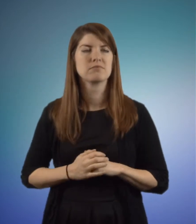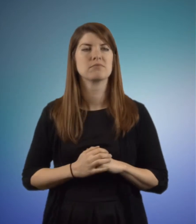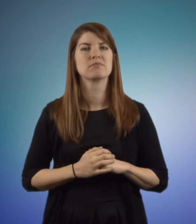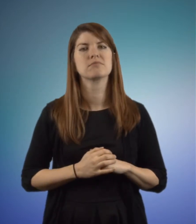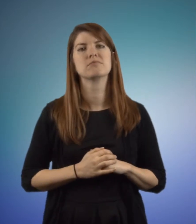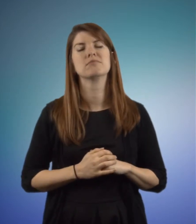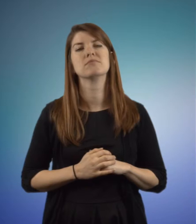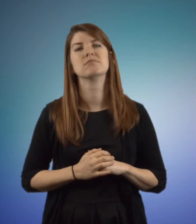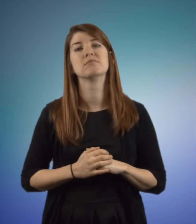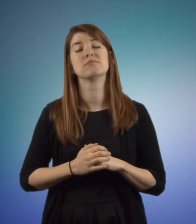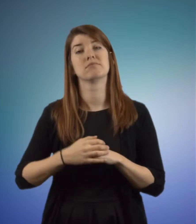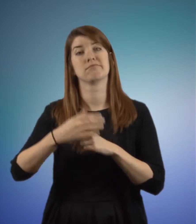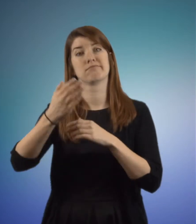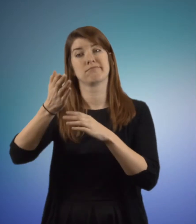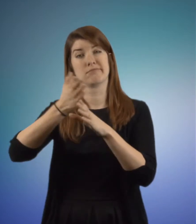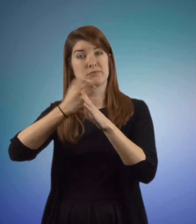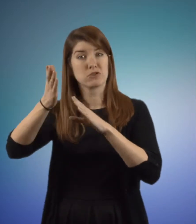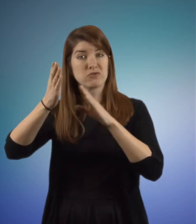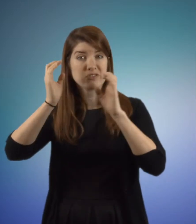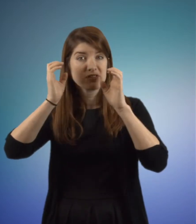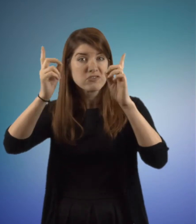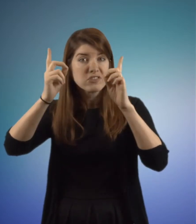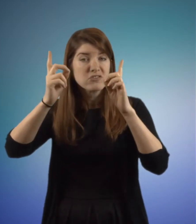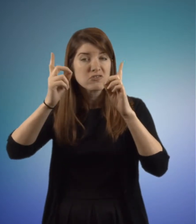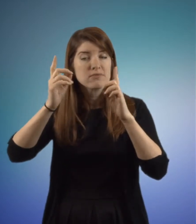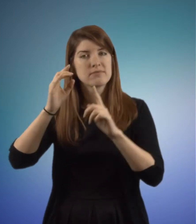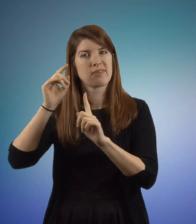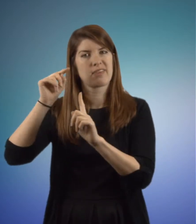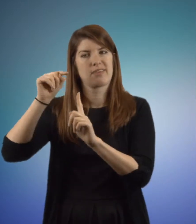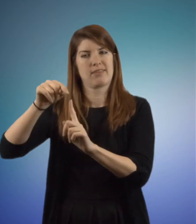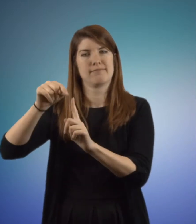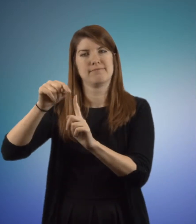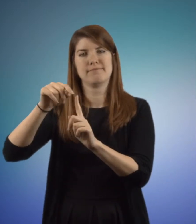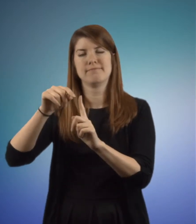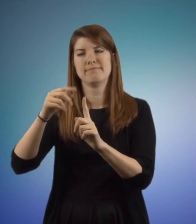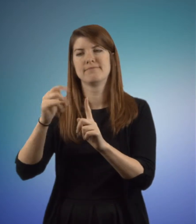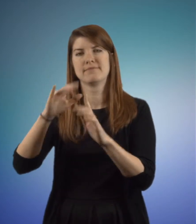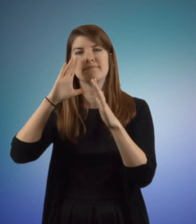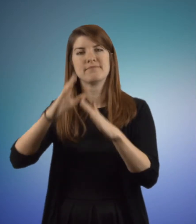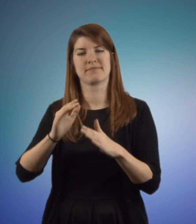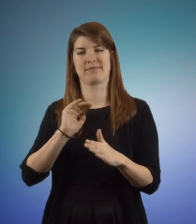The career education deals with what our plans are for students,